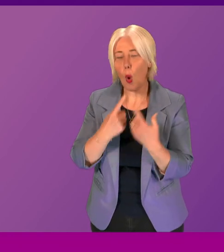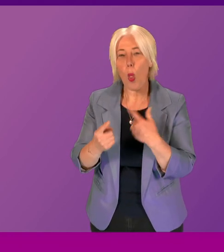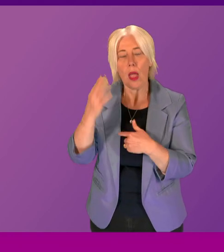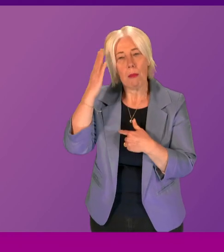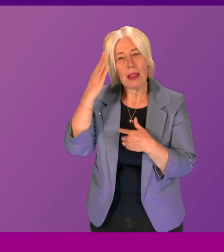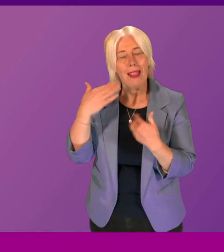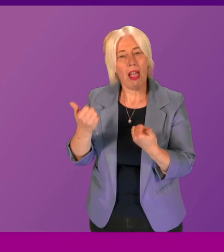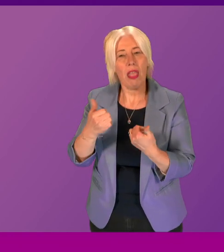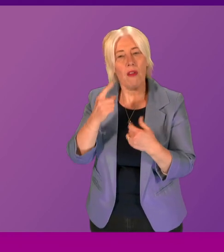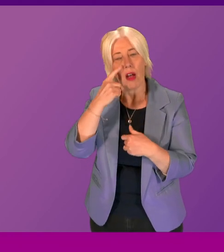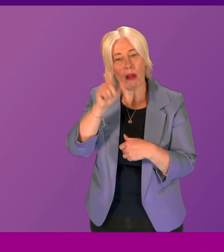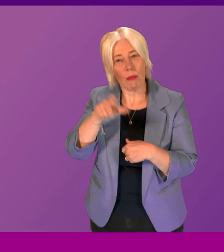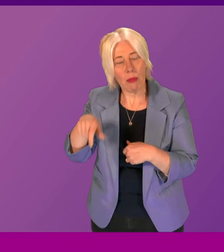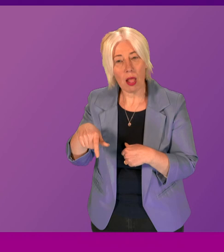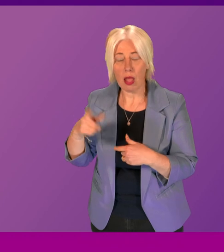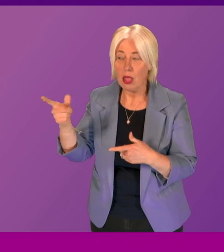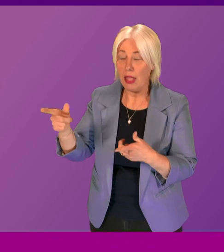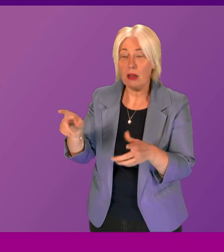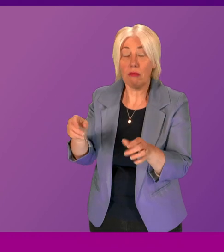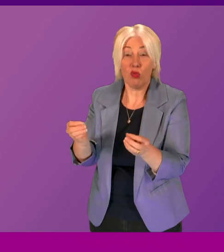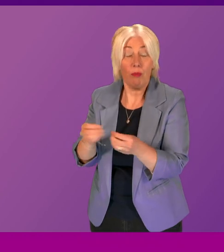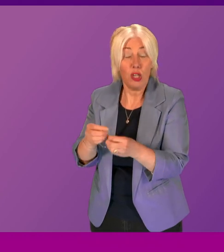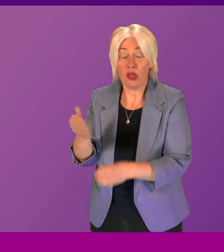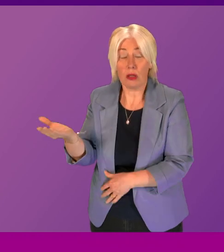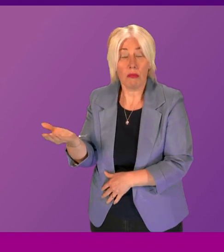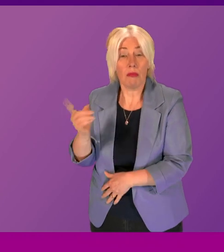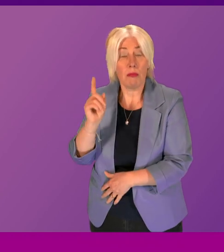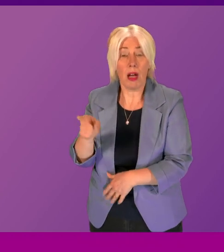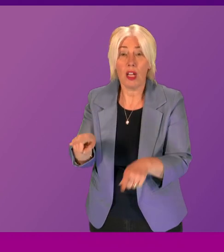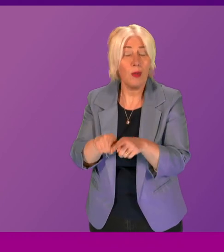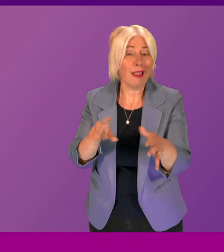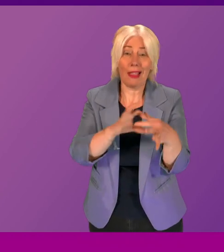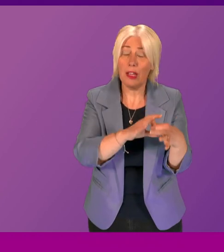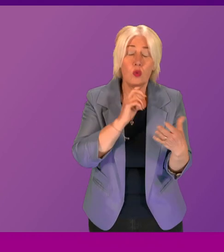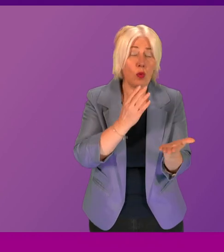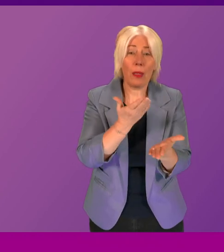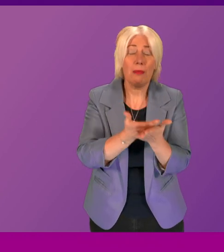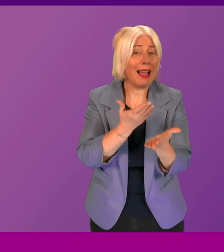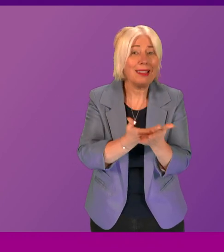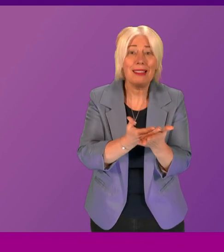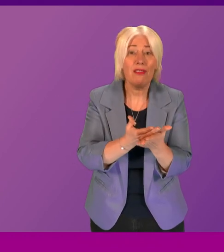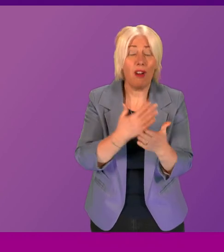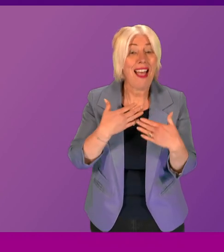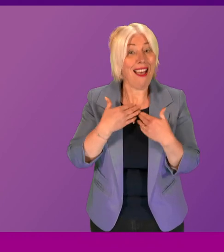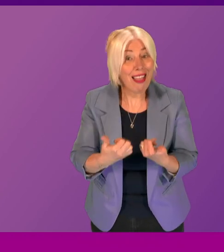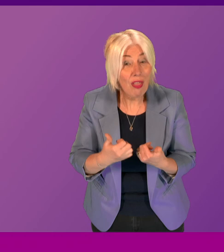health, which Rachael Hamilton has rightly pointed out, but on the demand on our health services.